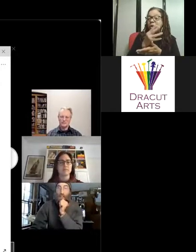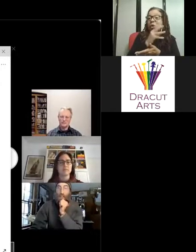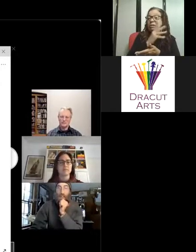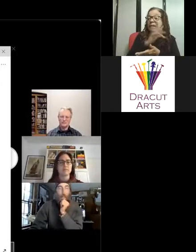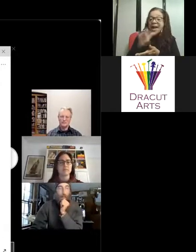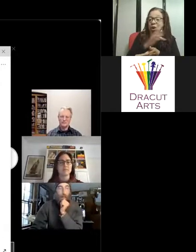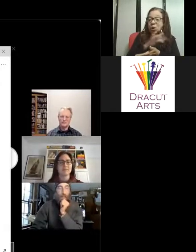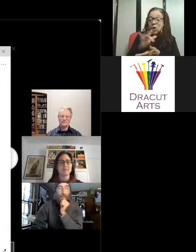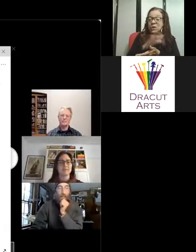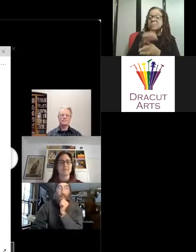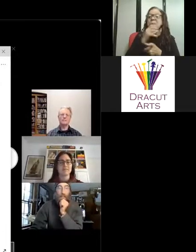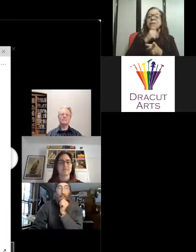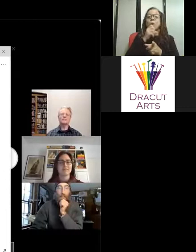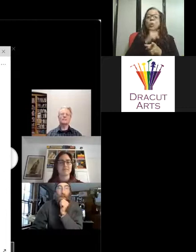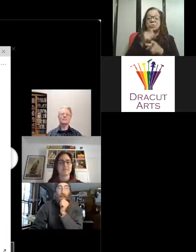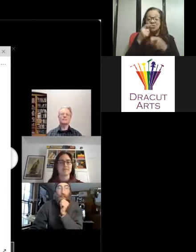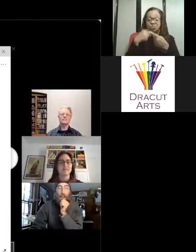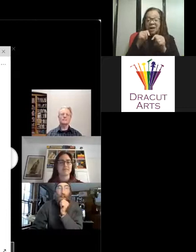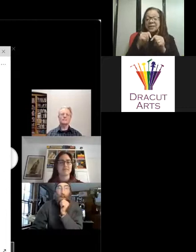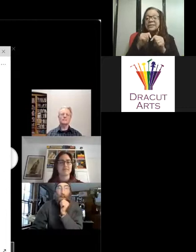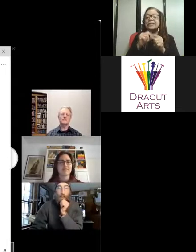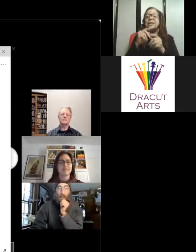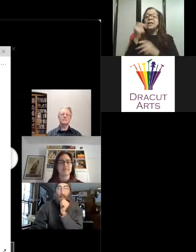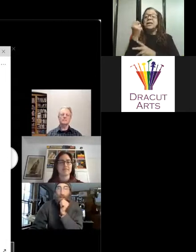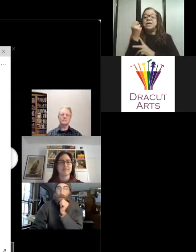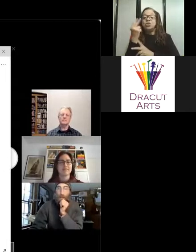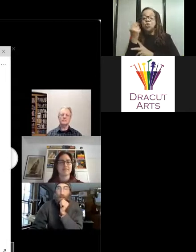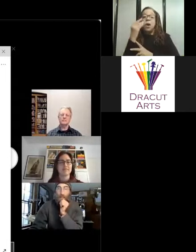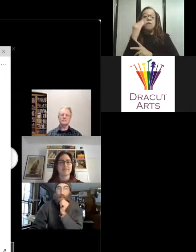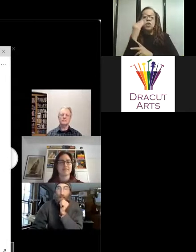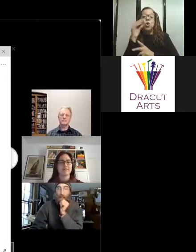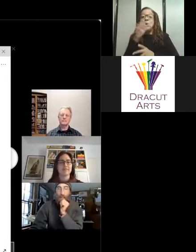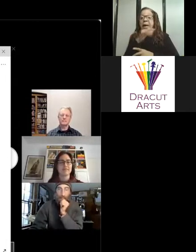sound out the Bible would know the alphabet. "Eight know next to nothing